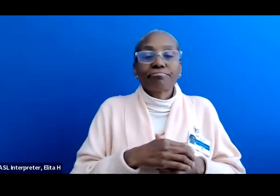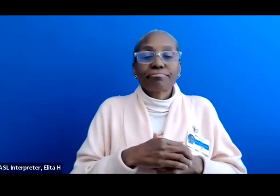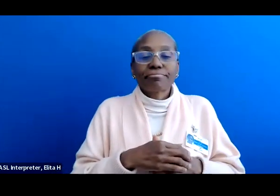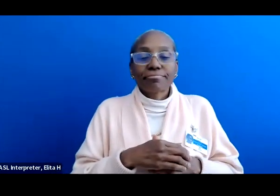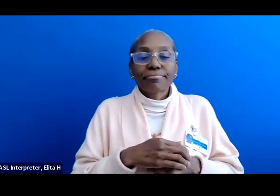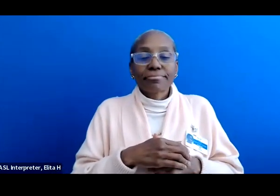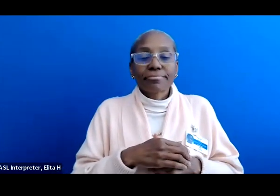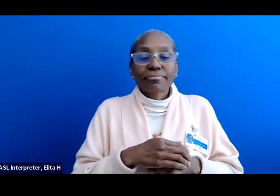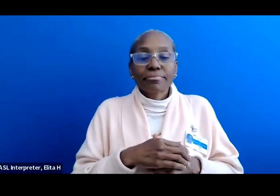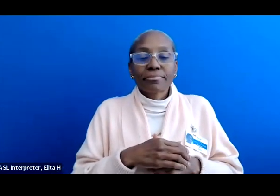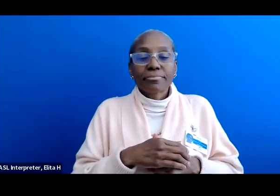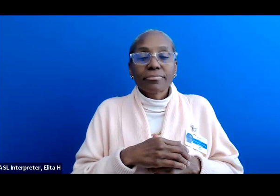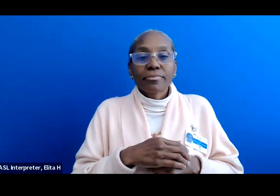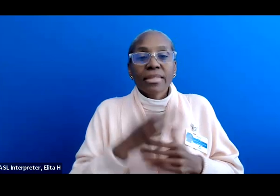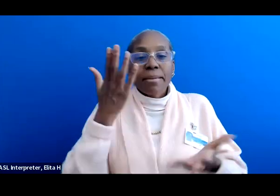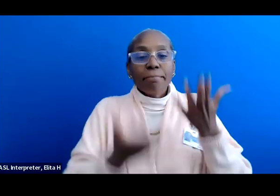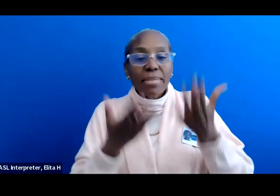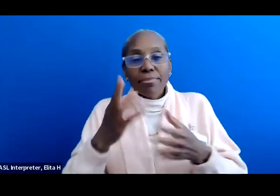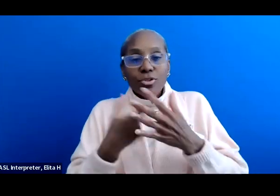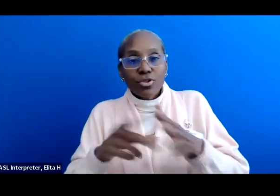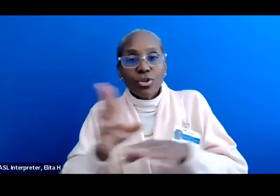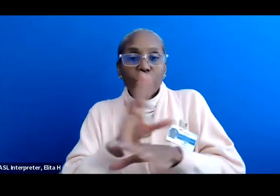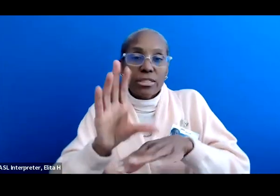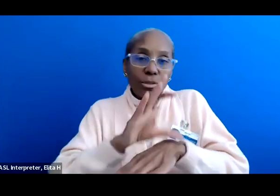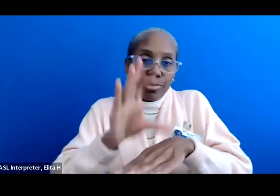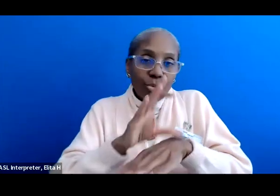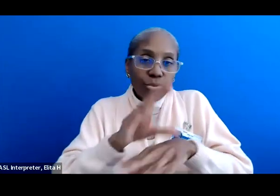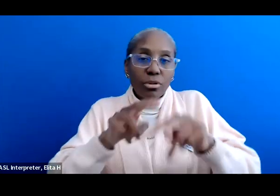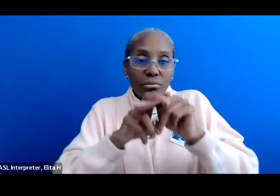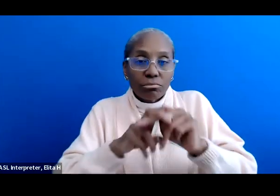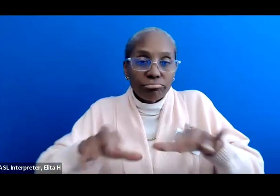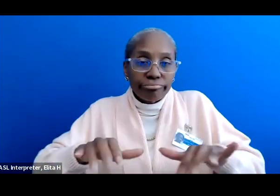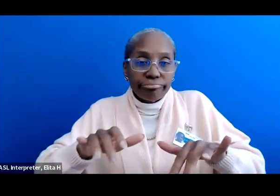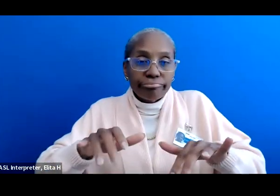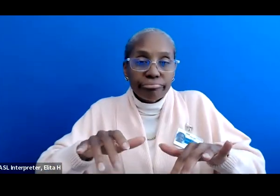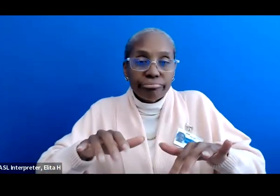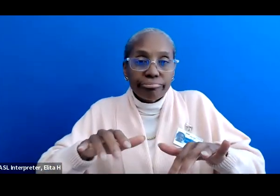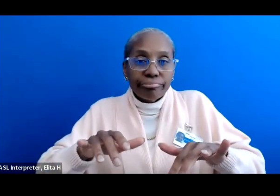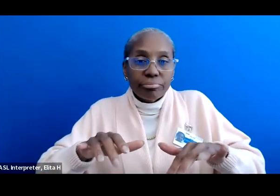It could be, maybe you've started using the computer and you're having problems with the light.